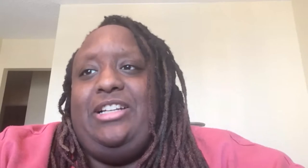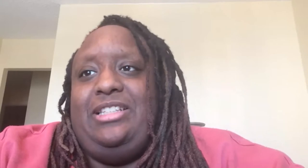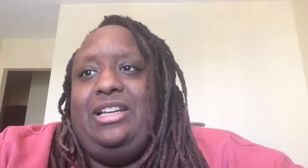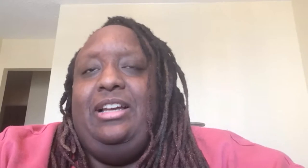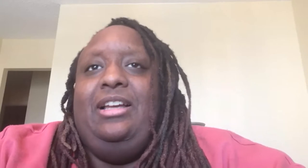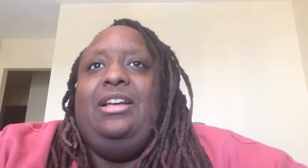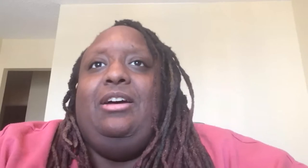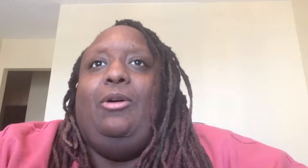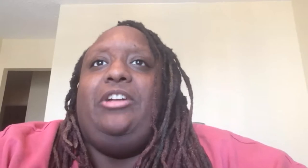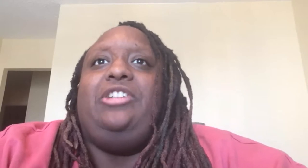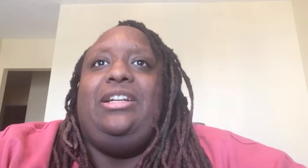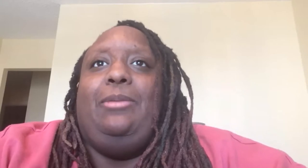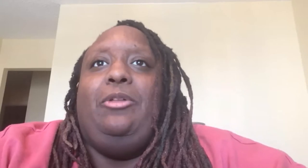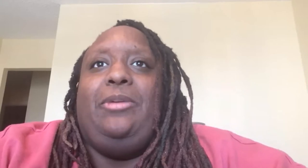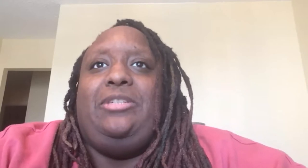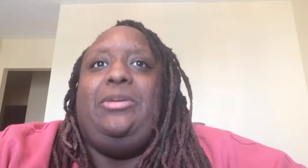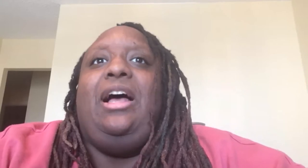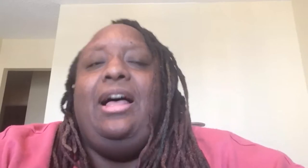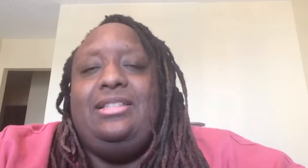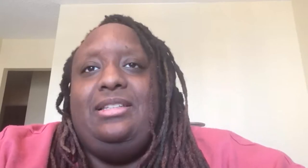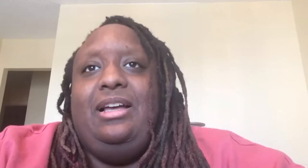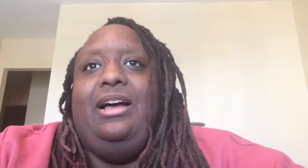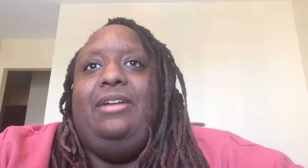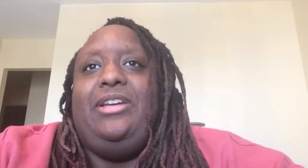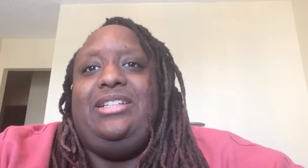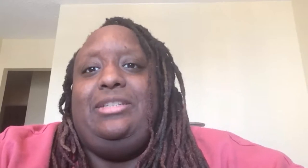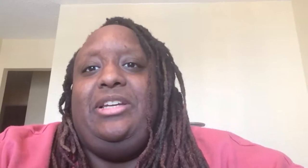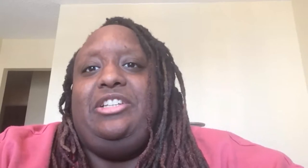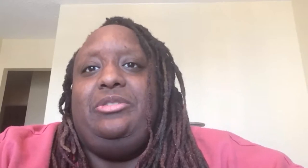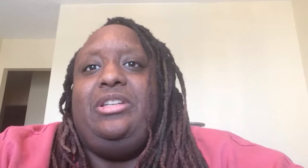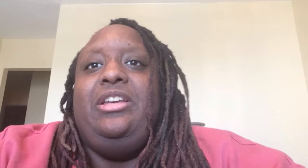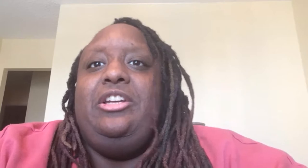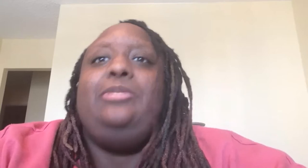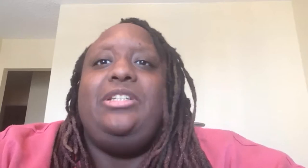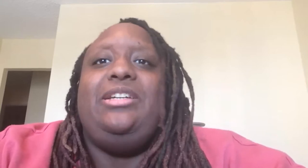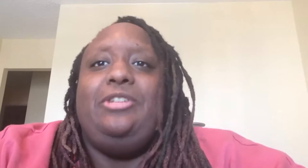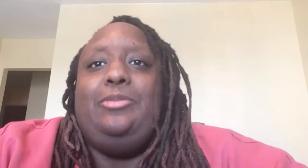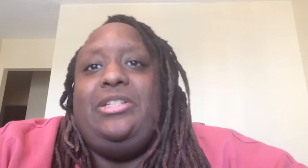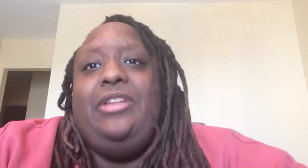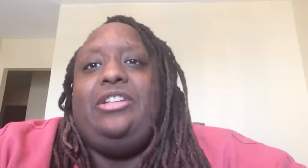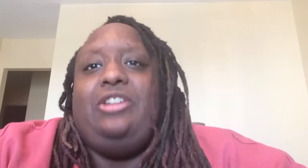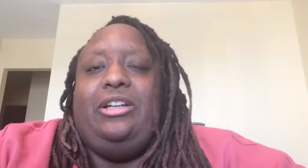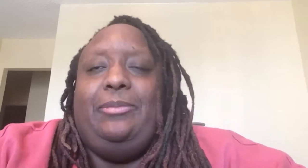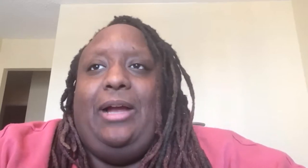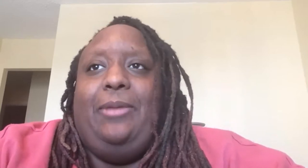or you’re shutting down a polling place because of accessibility issues, you’re specifically targeting Black and brown voters, you know.